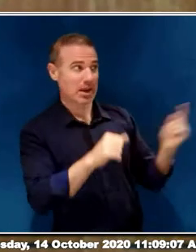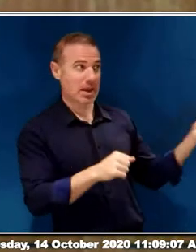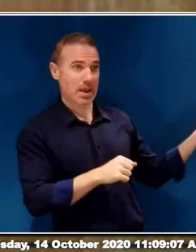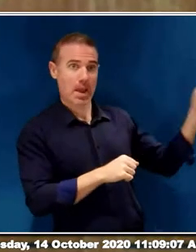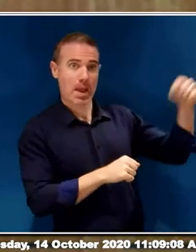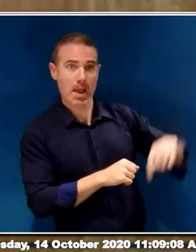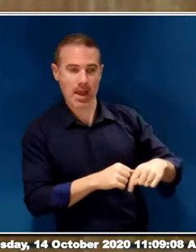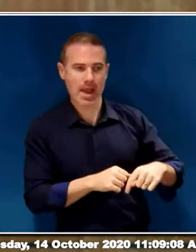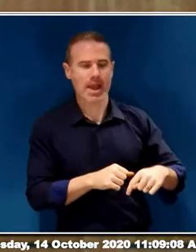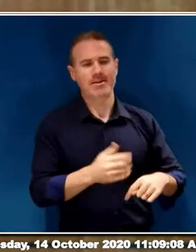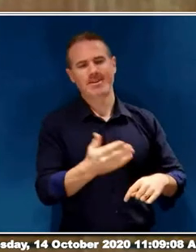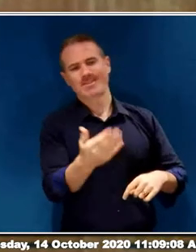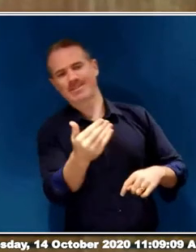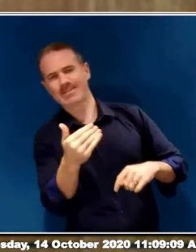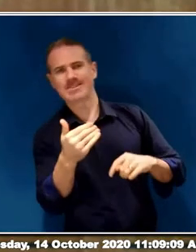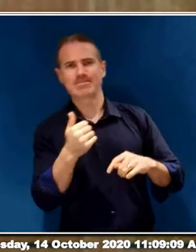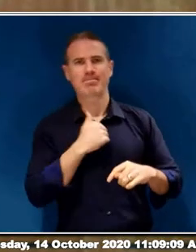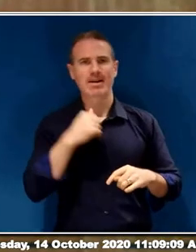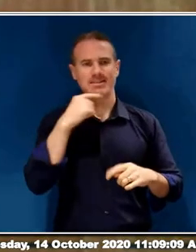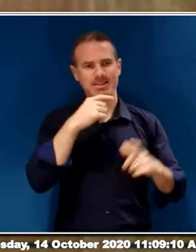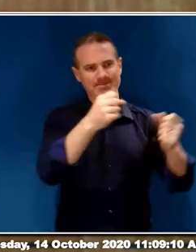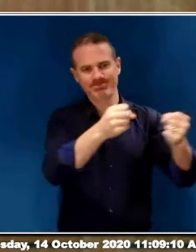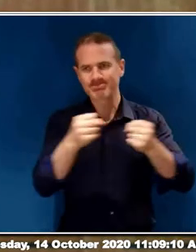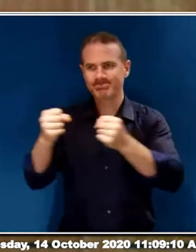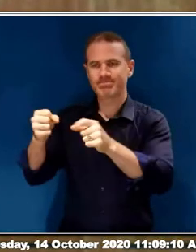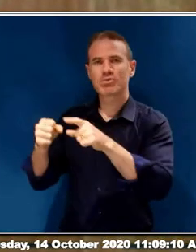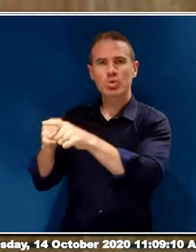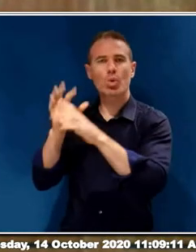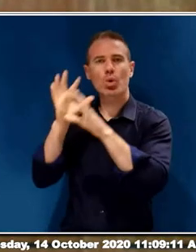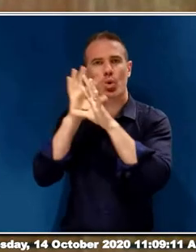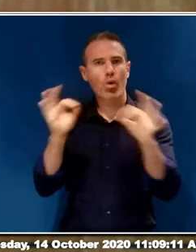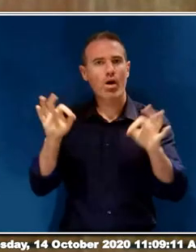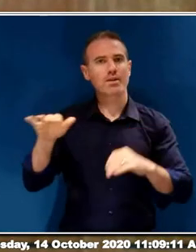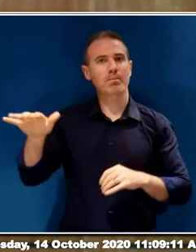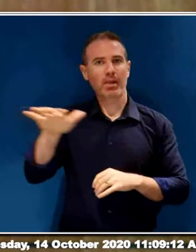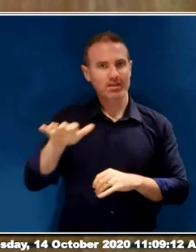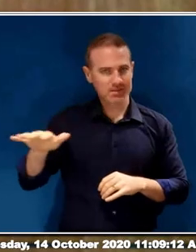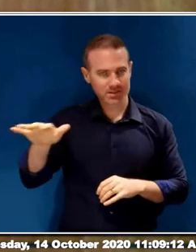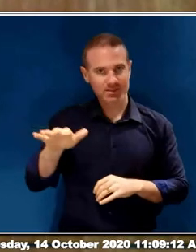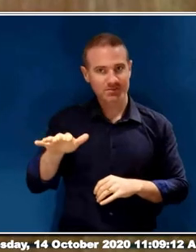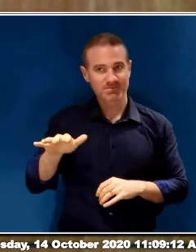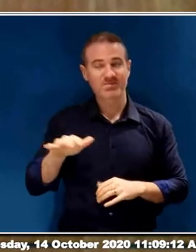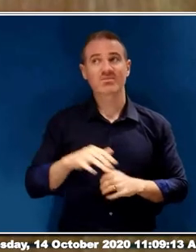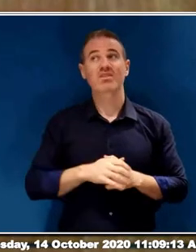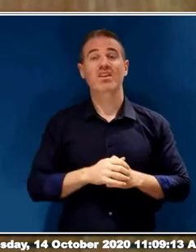into the quiet space, and it was at that point that Kobe --- so normally